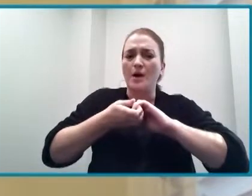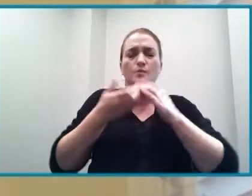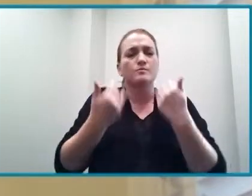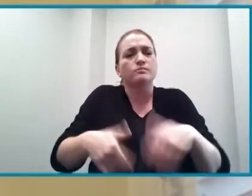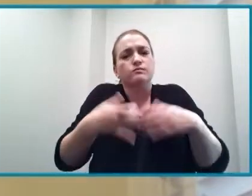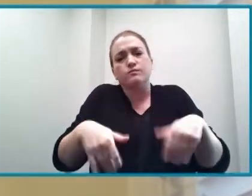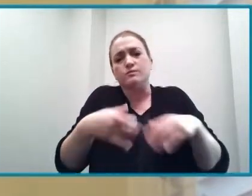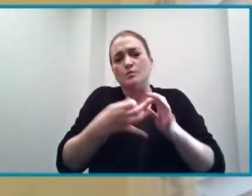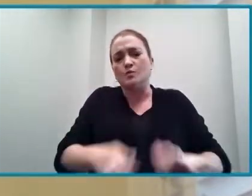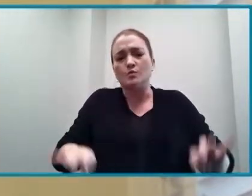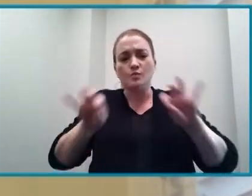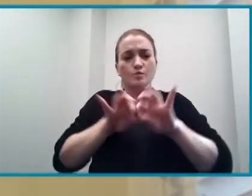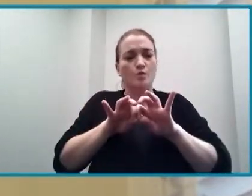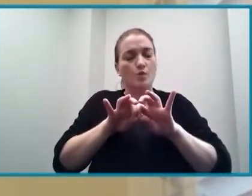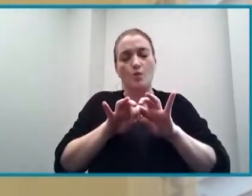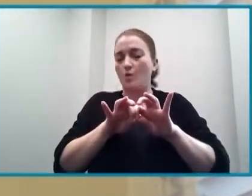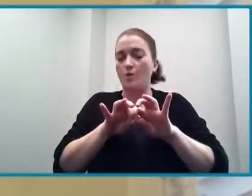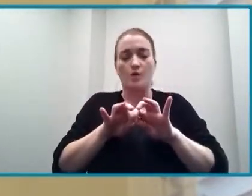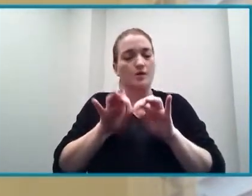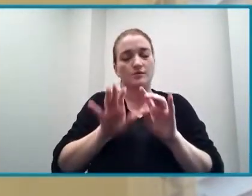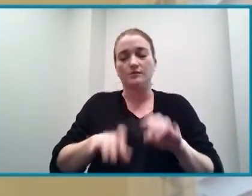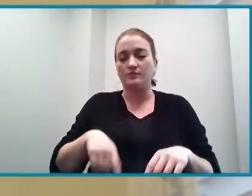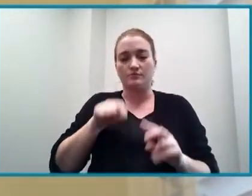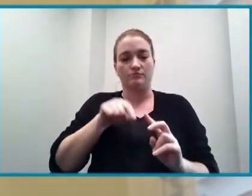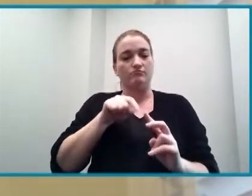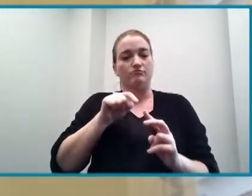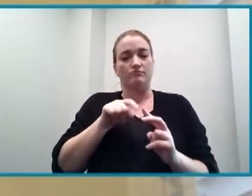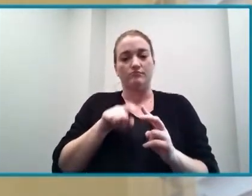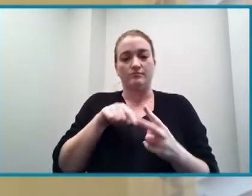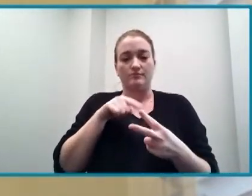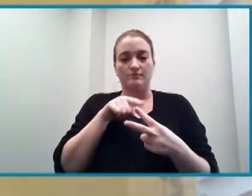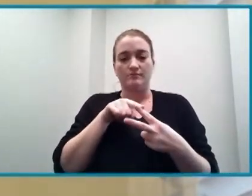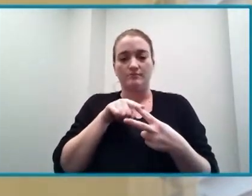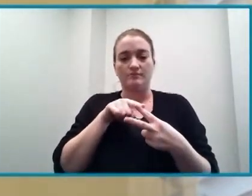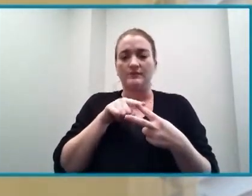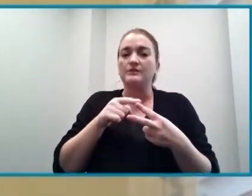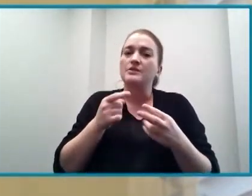While I think many of us on here know that effective partnerships take time to